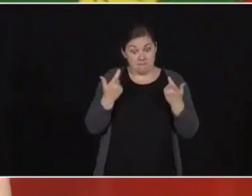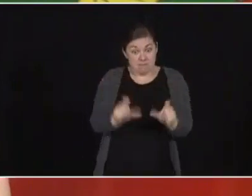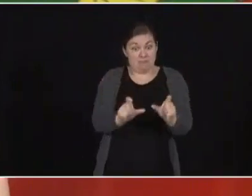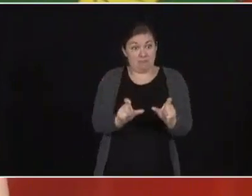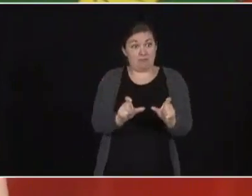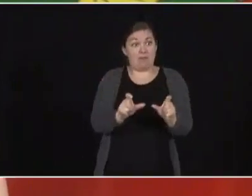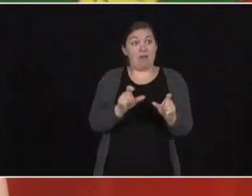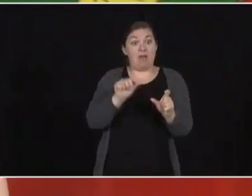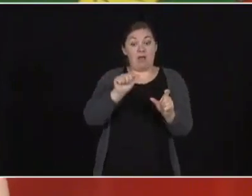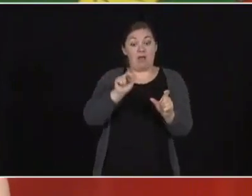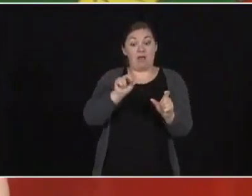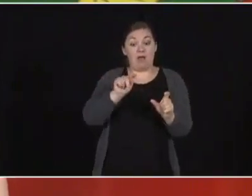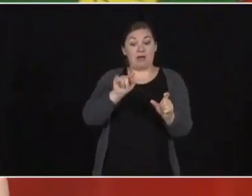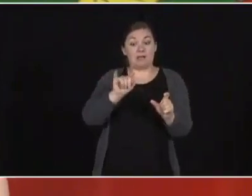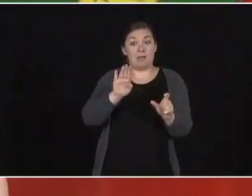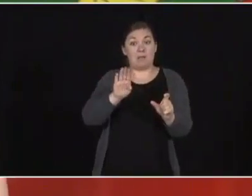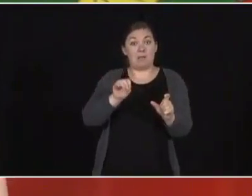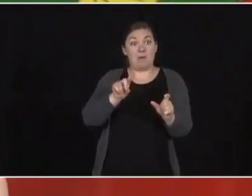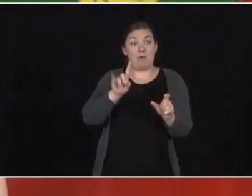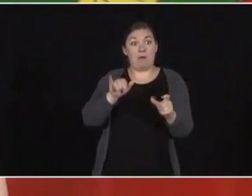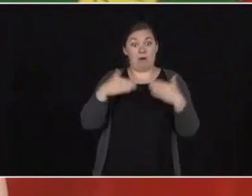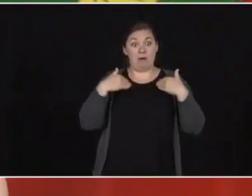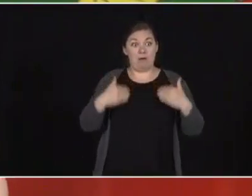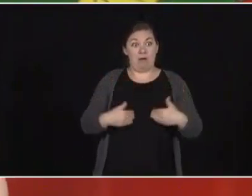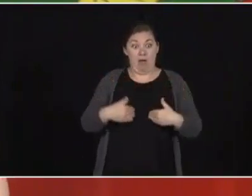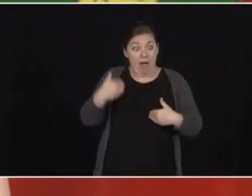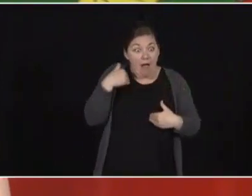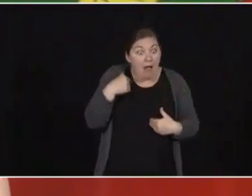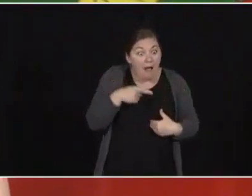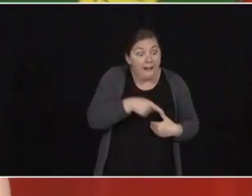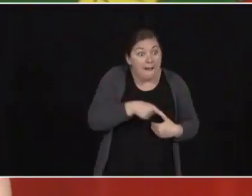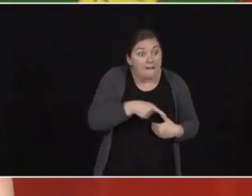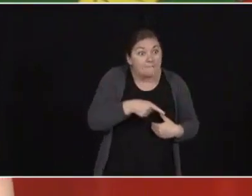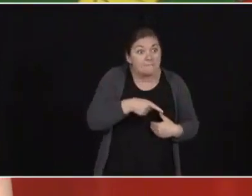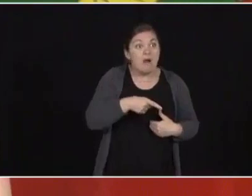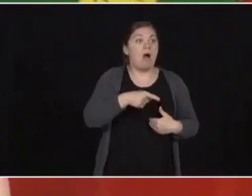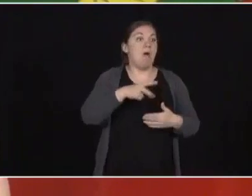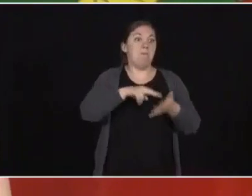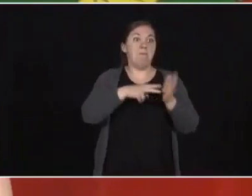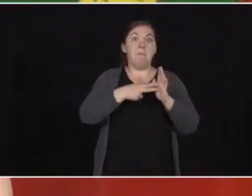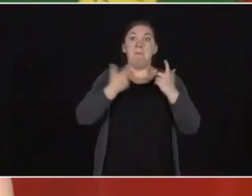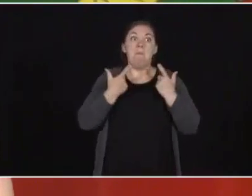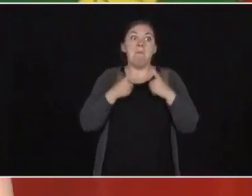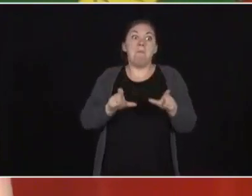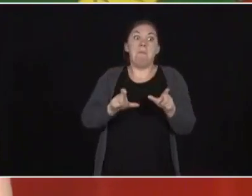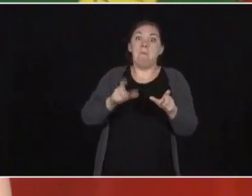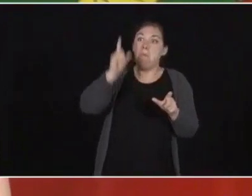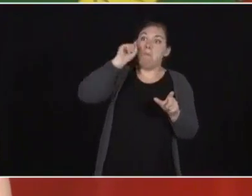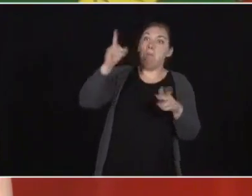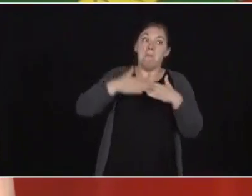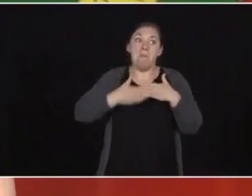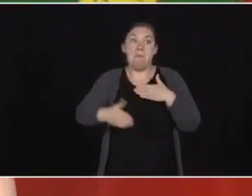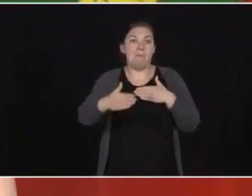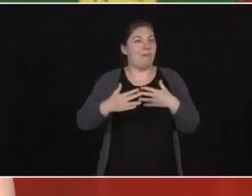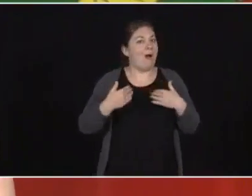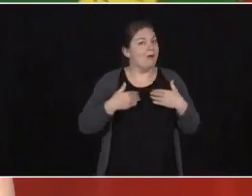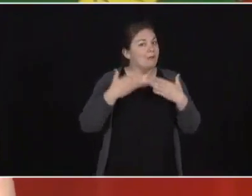The other important thing to note there is is if you have the antibodies is if you will be protective so the immunity passport is currently